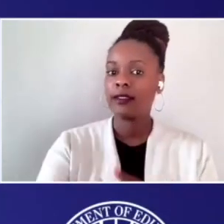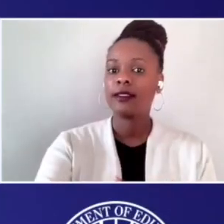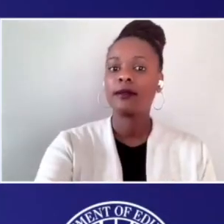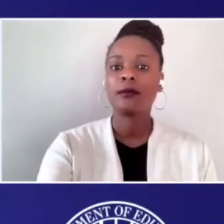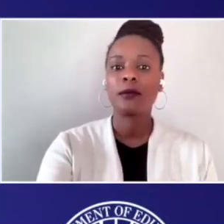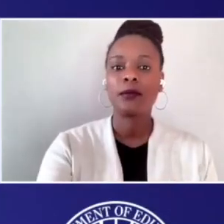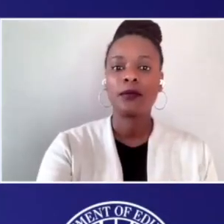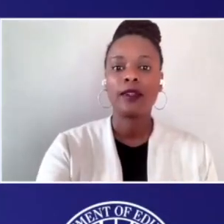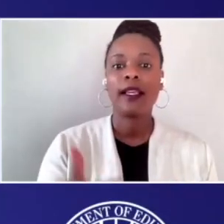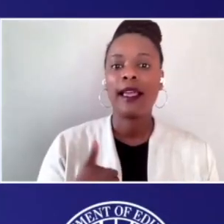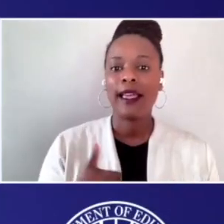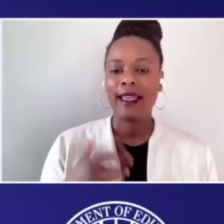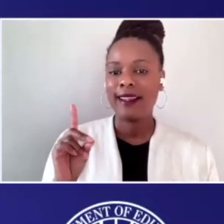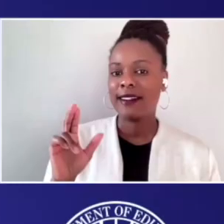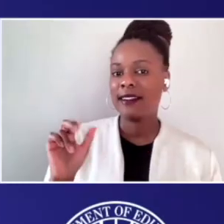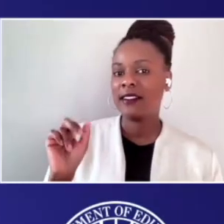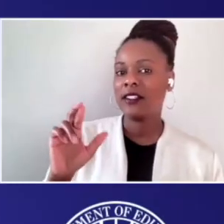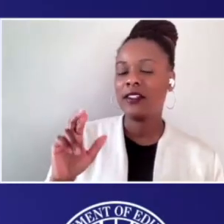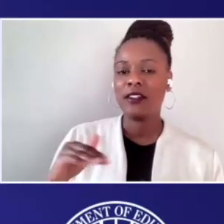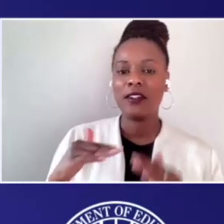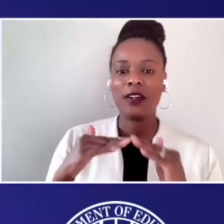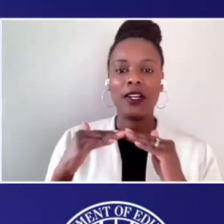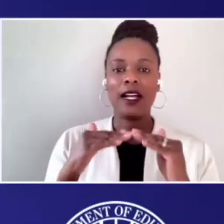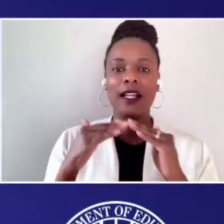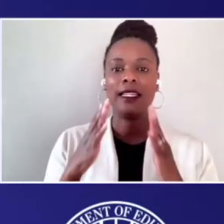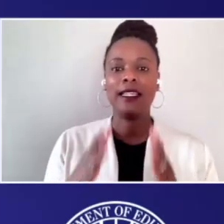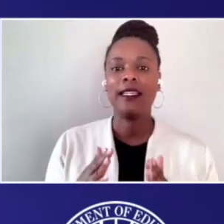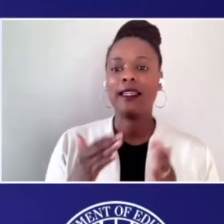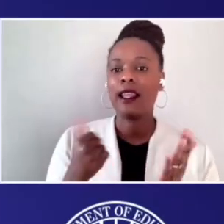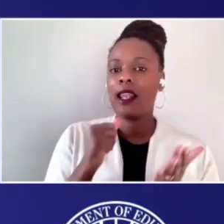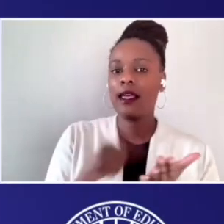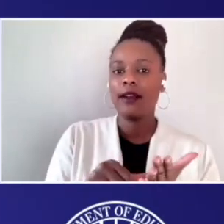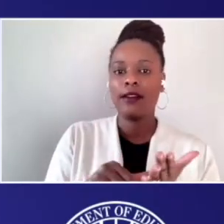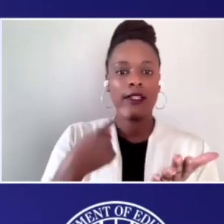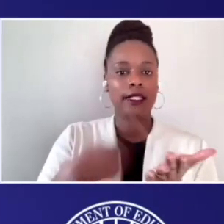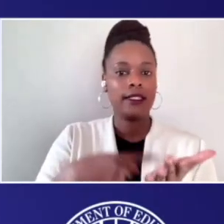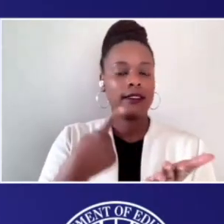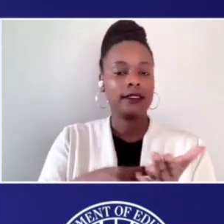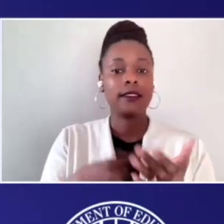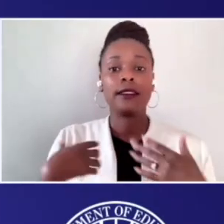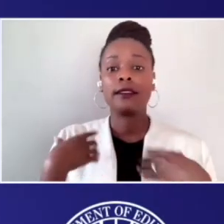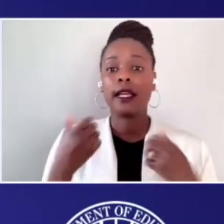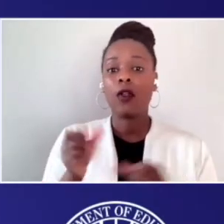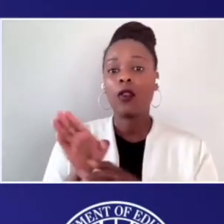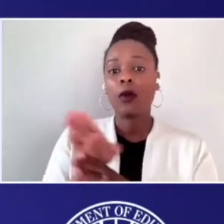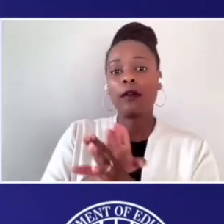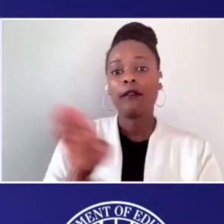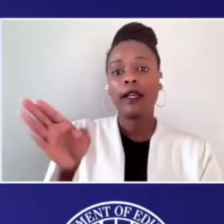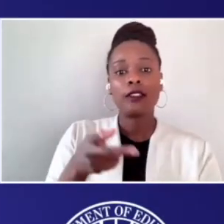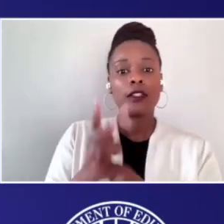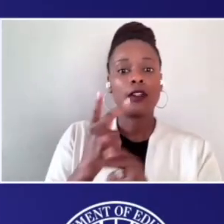that we're also -- you know, that talks about the health profession loan limits. So that dear colleague letter,